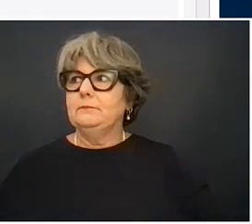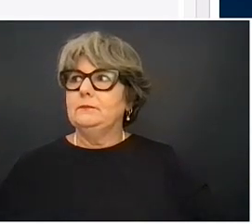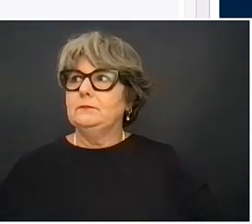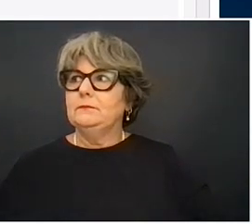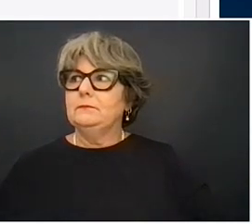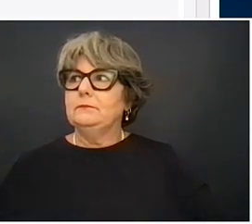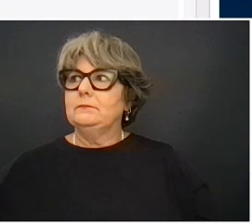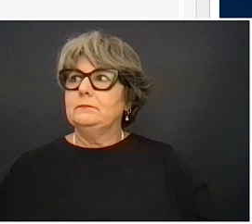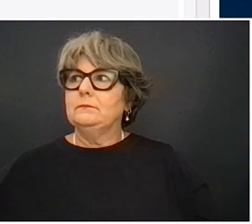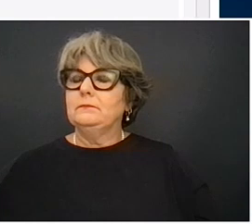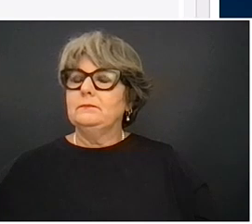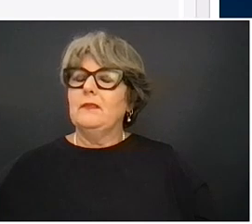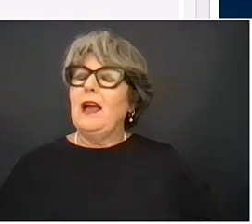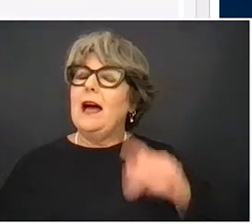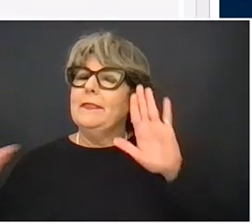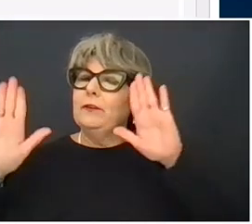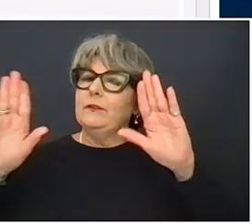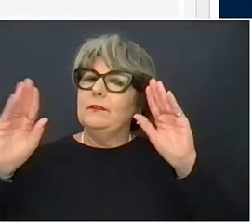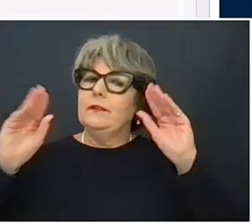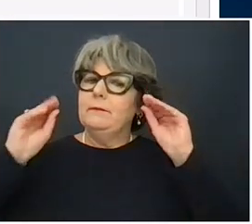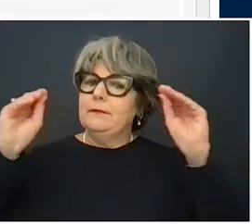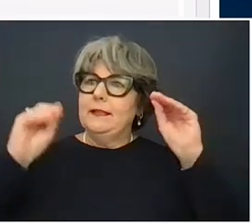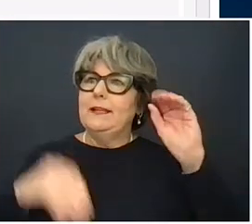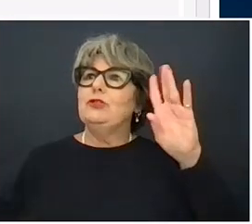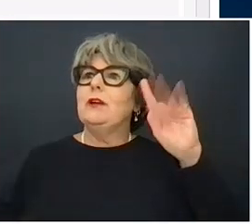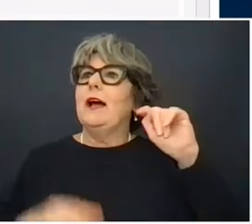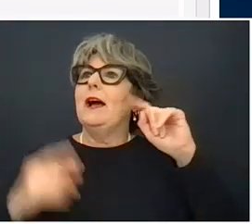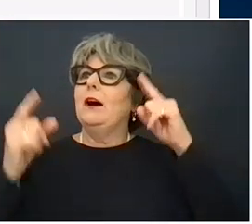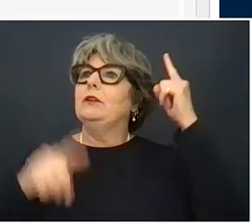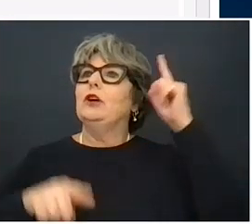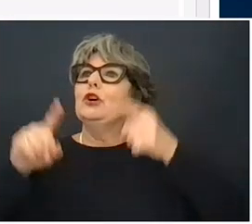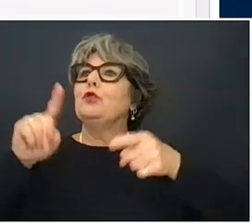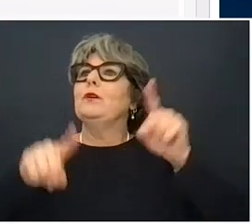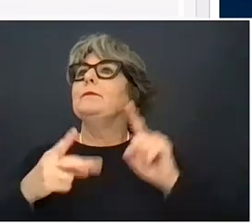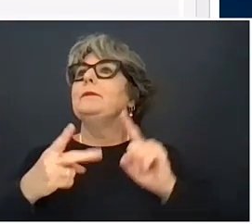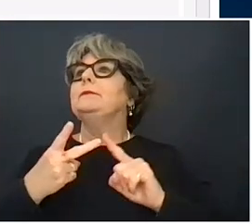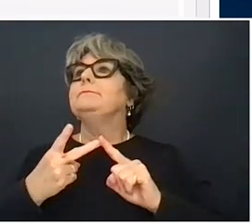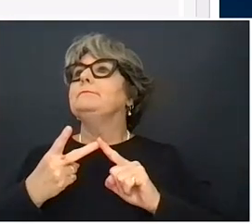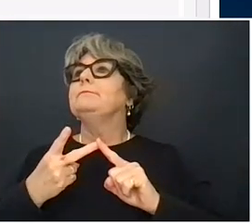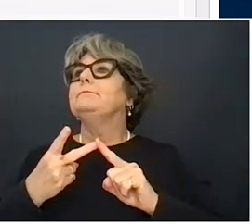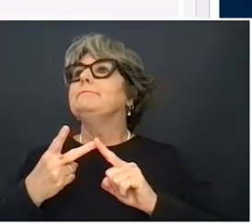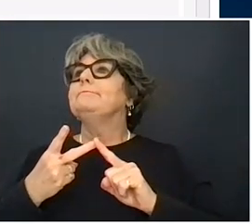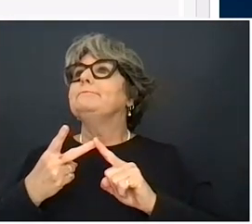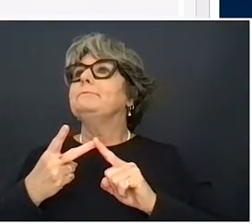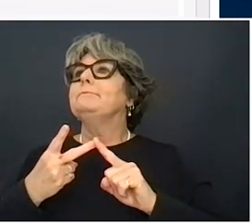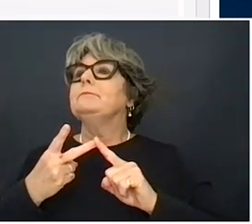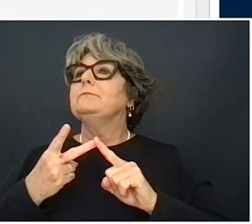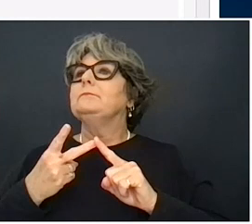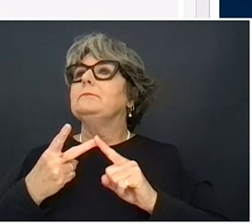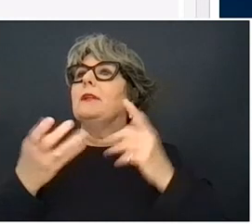to encourage teach out agreements here, I want to reiterate, it's really super